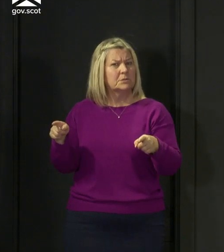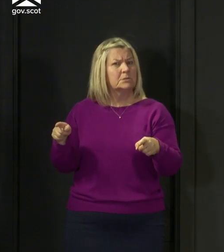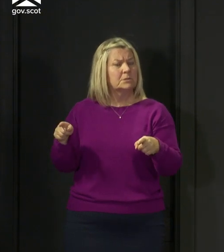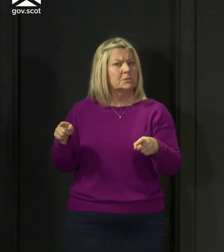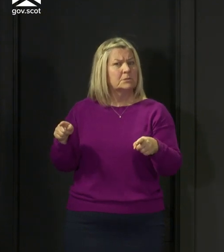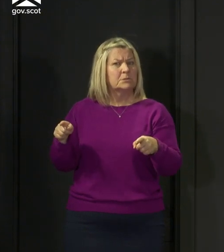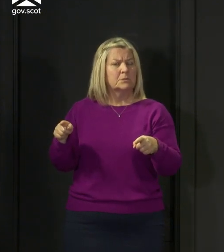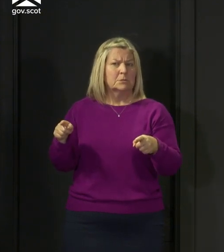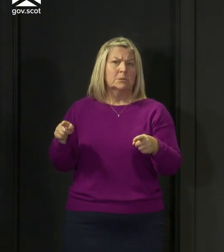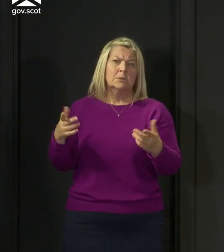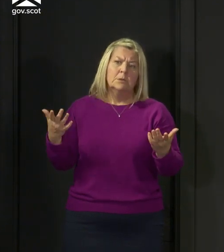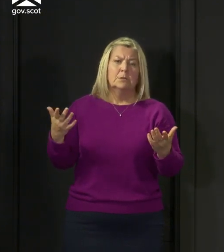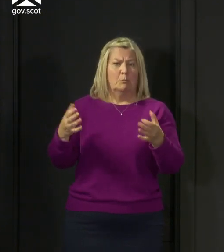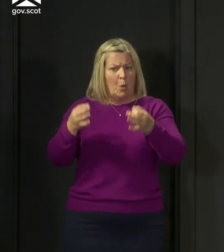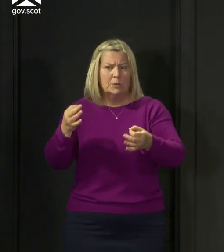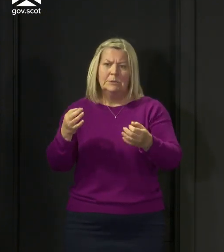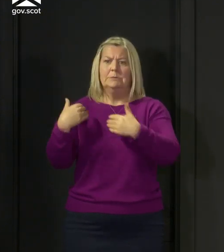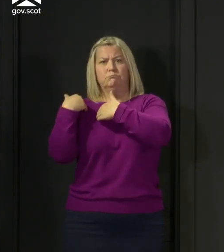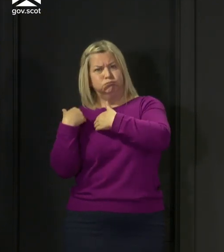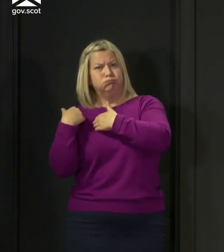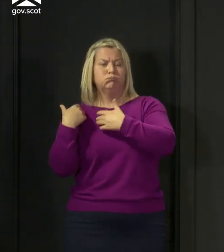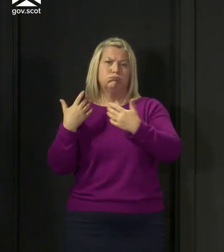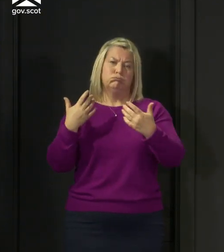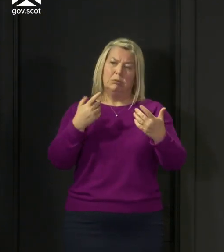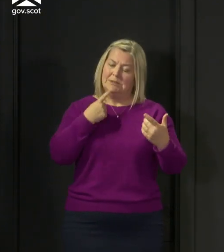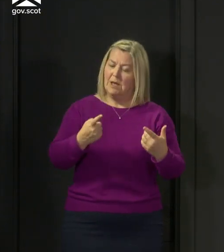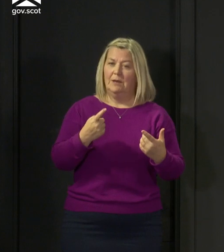a big responsibility for politicians. I said last night and I will say again, I think the